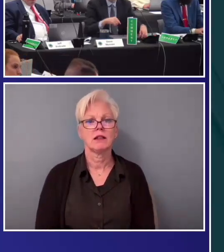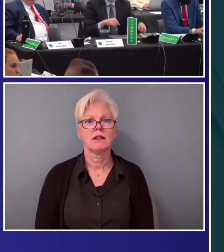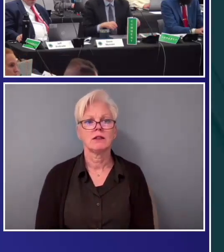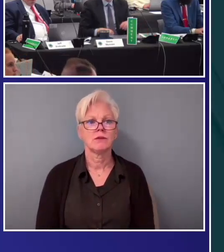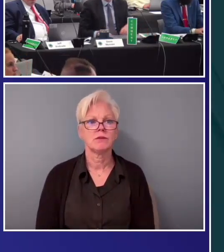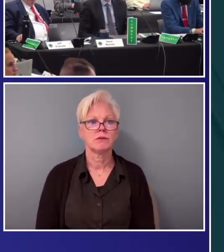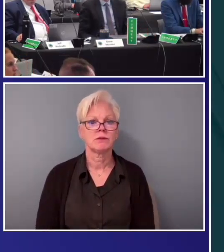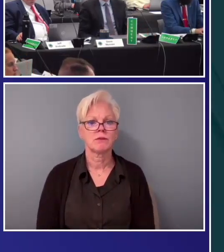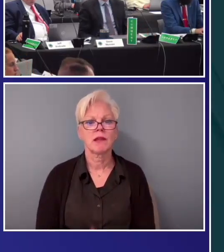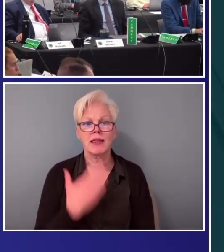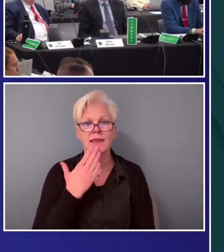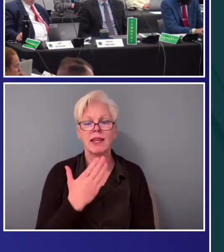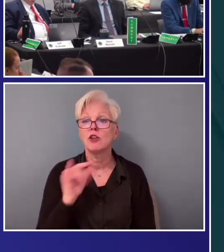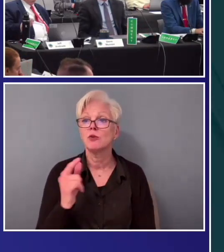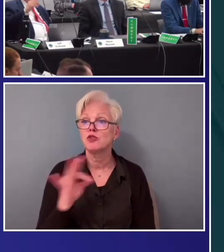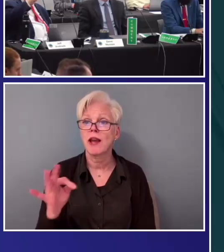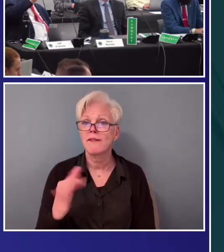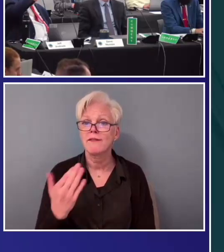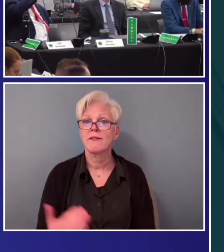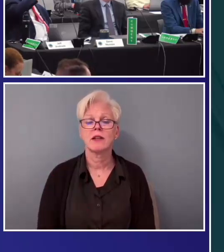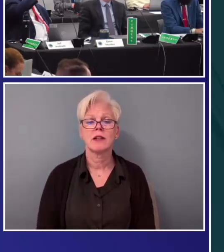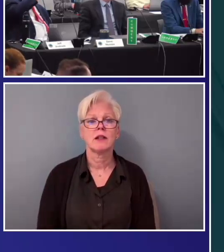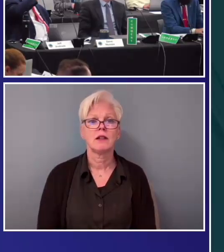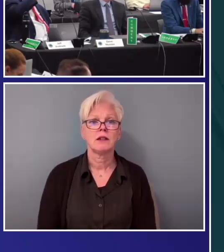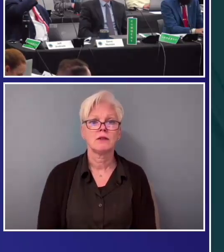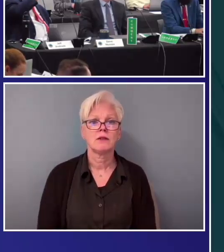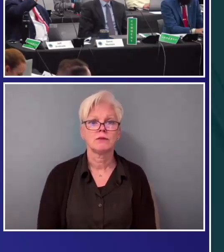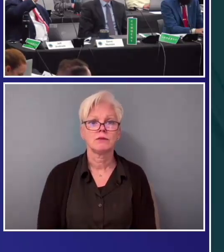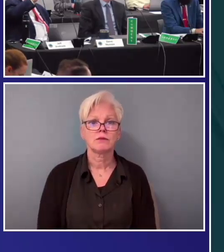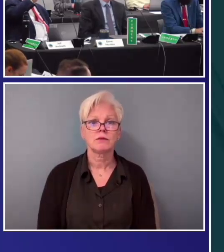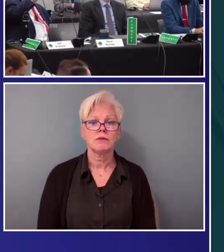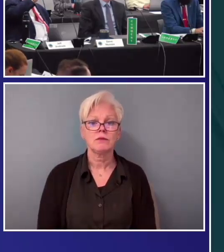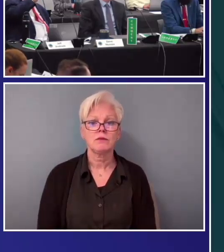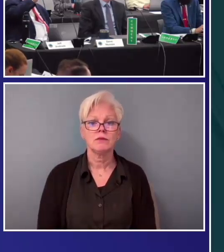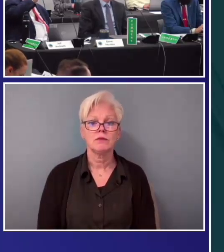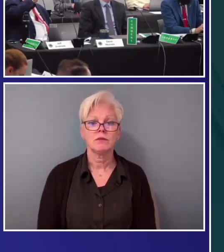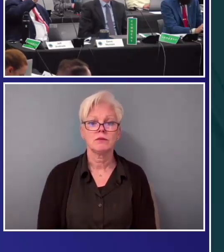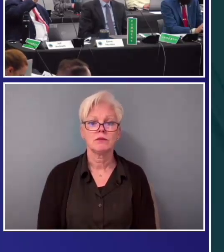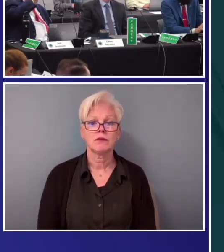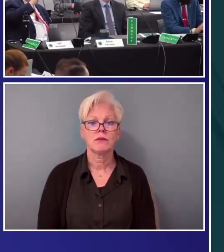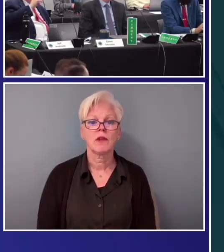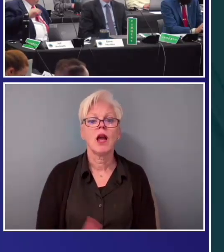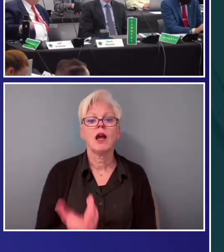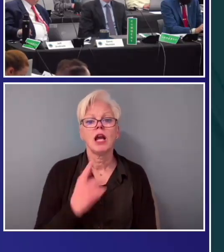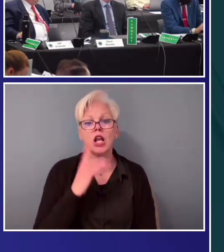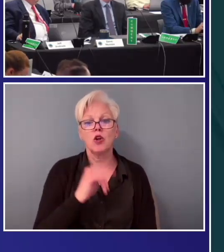Thank you. Jeff, please. Yeah. It looks like you know, when we toss cosmetology and,